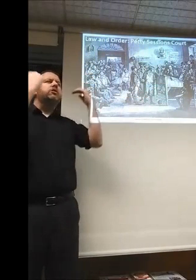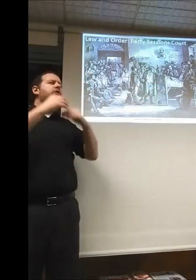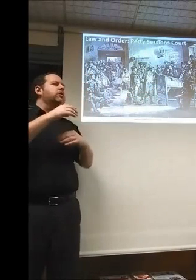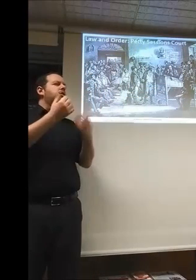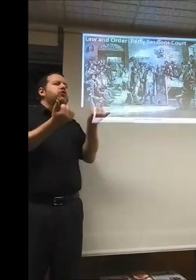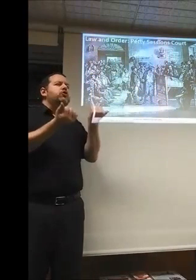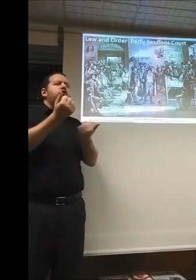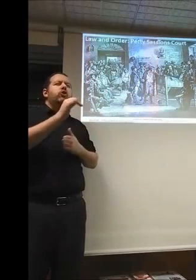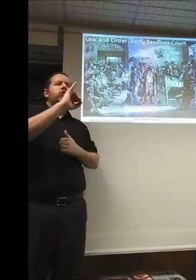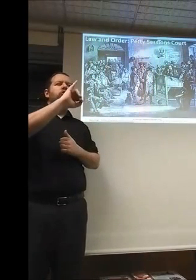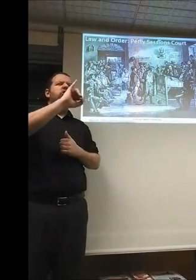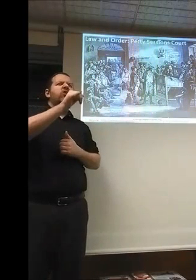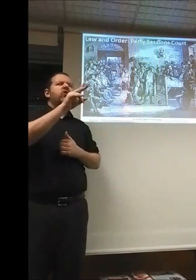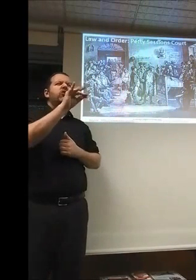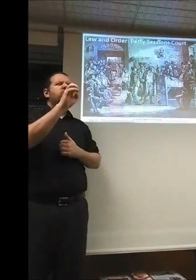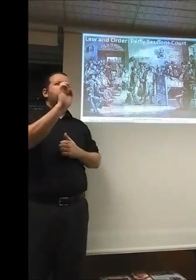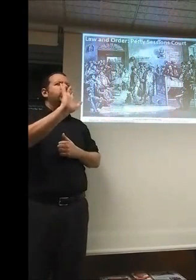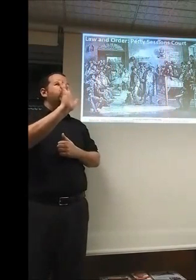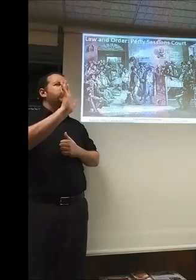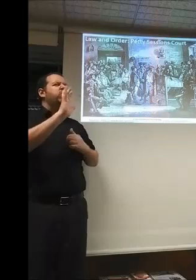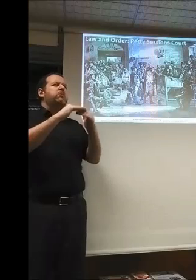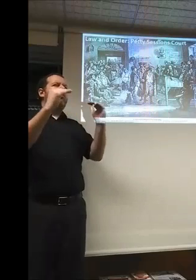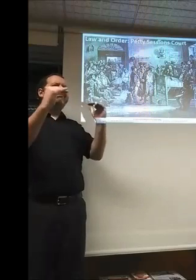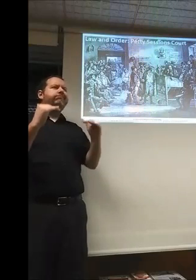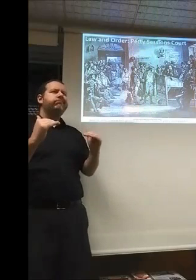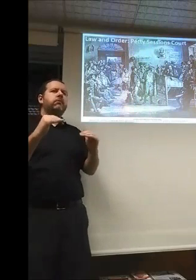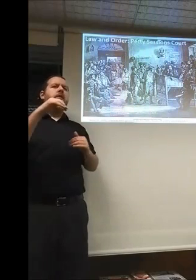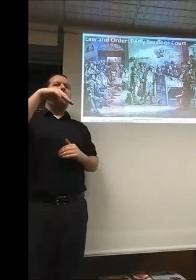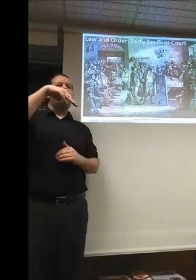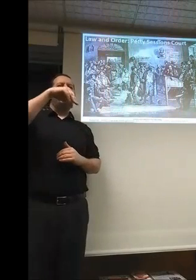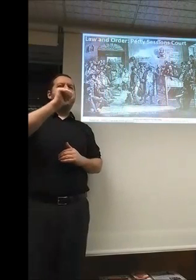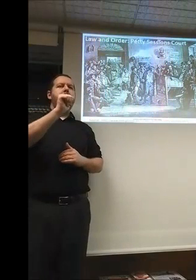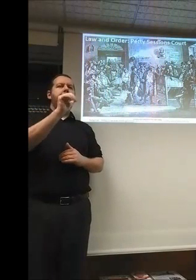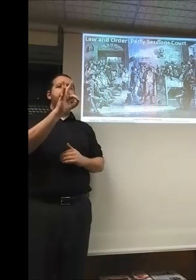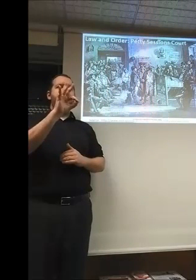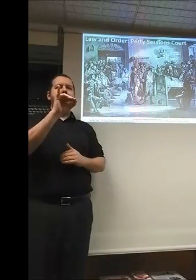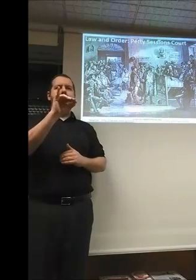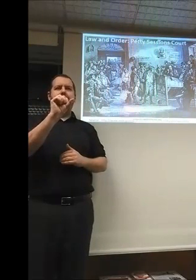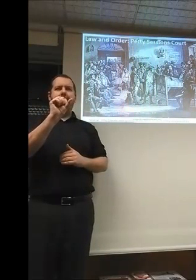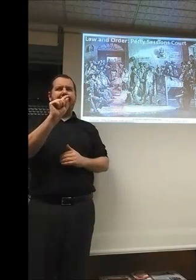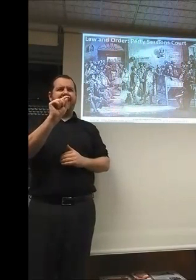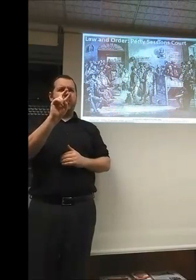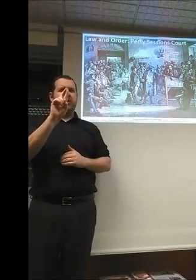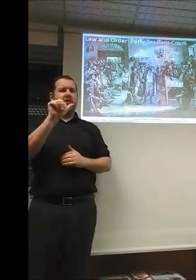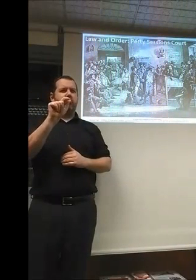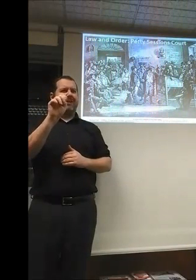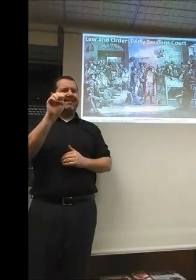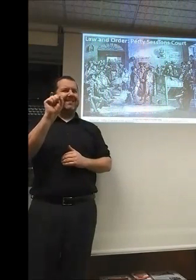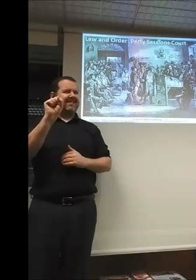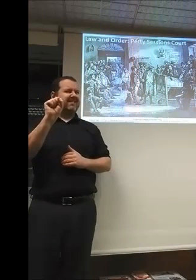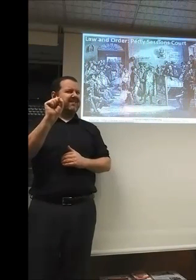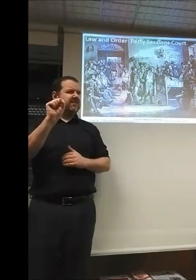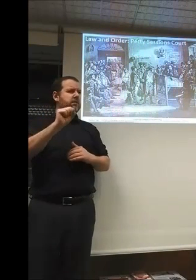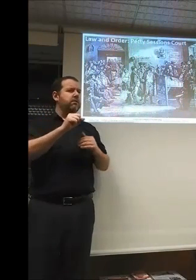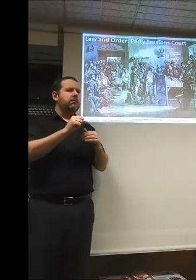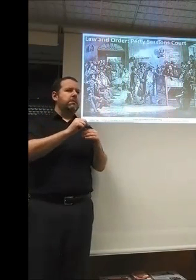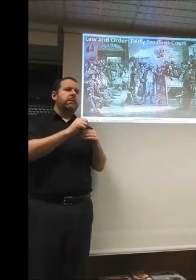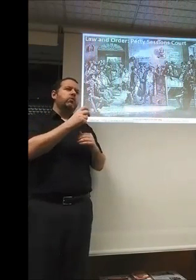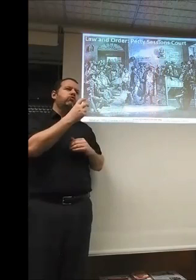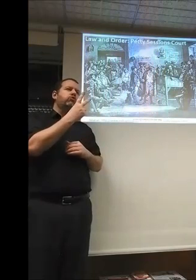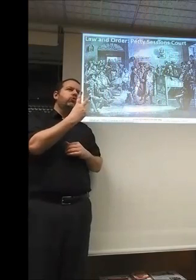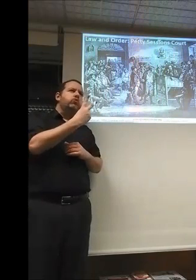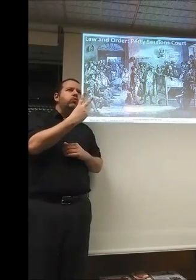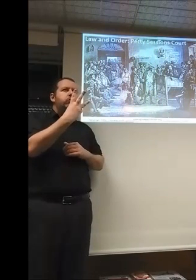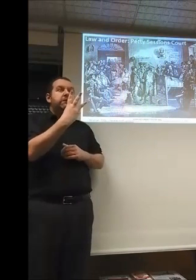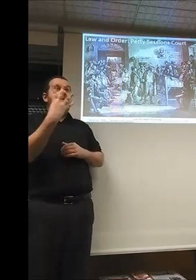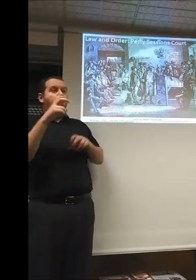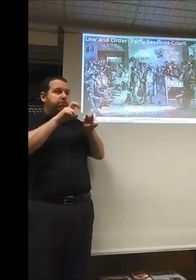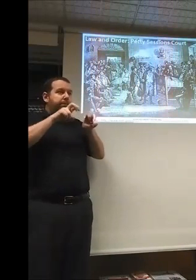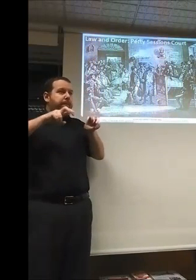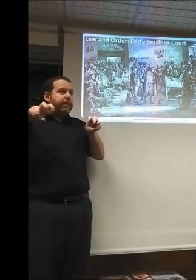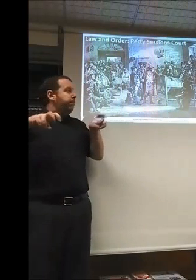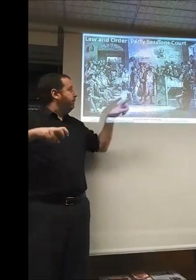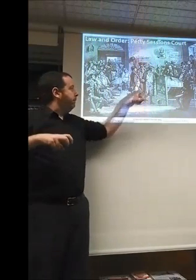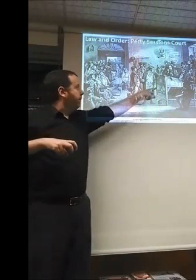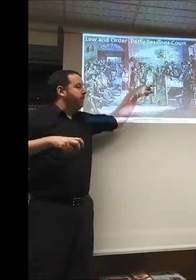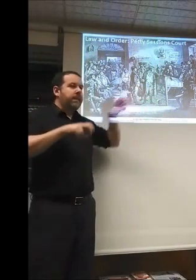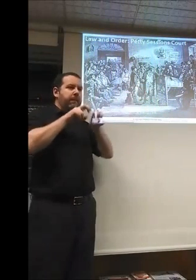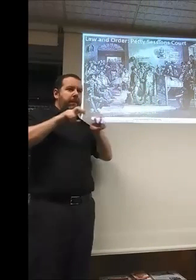And it wasn’t technically a judge but it was majistre..majistrater and they would have